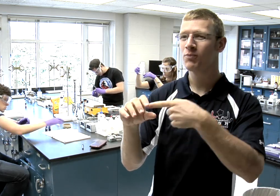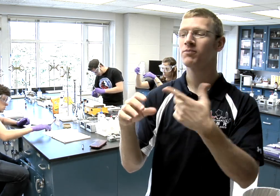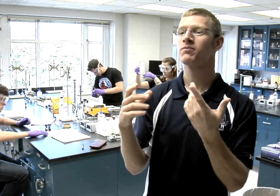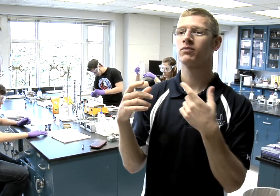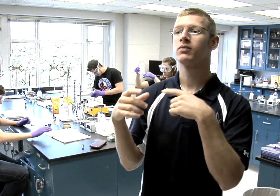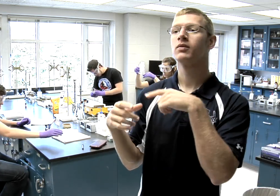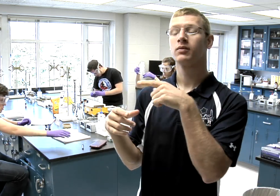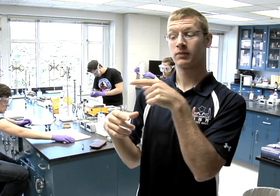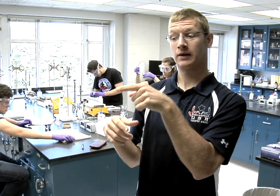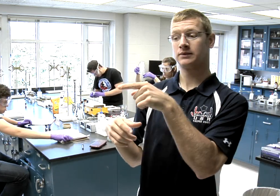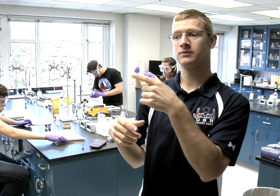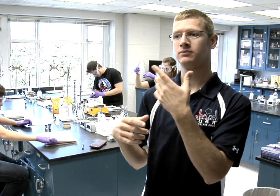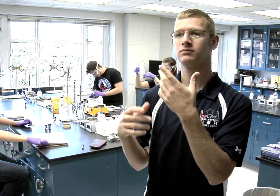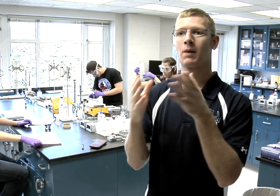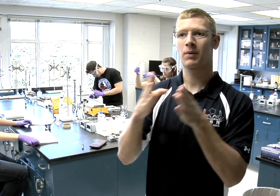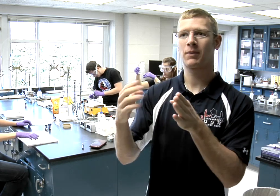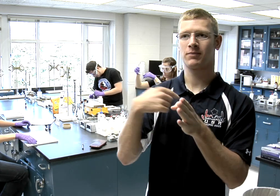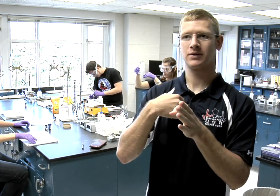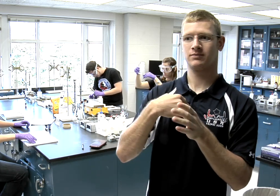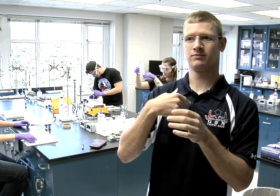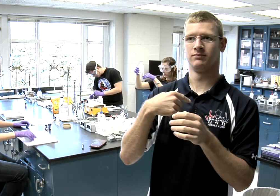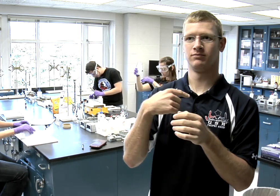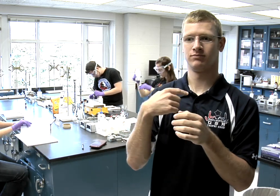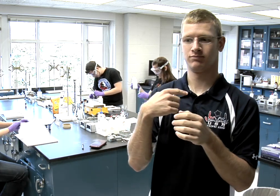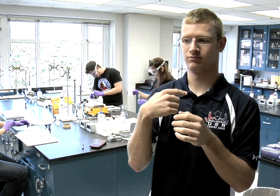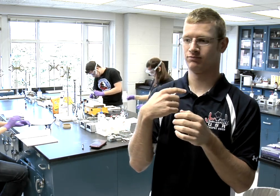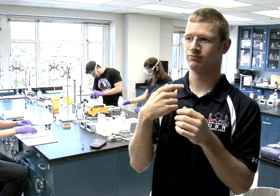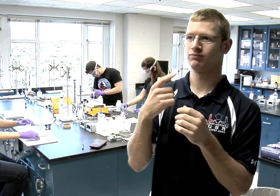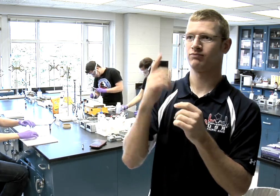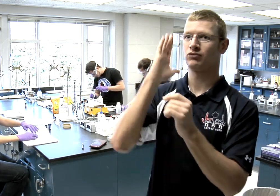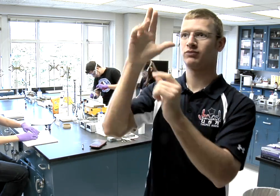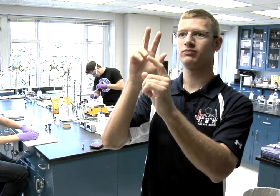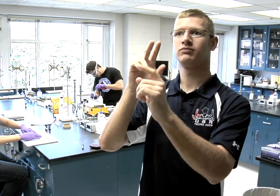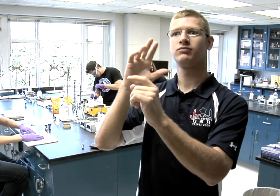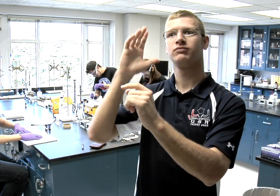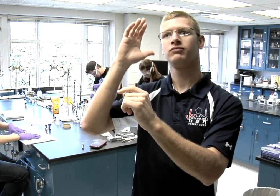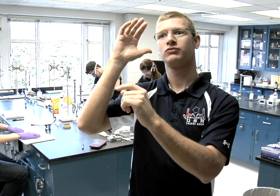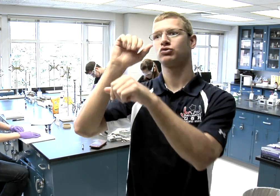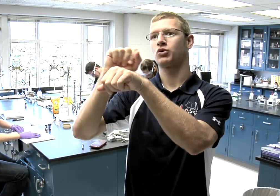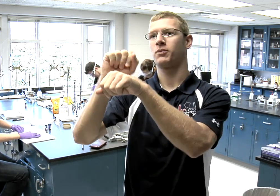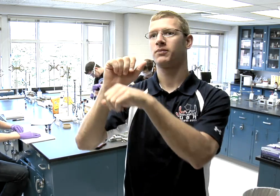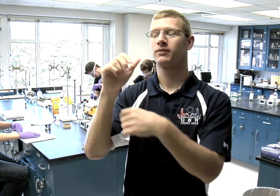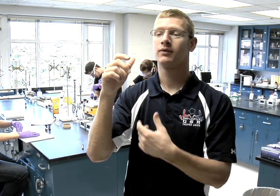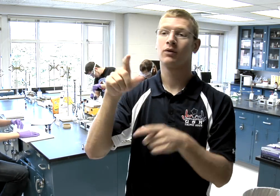This class prepares me for my future goals